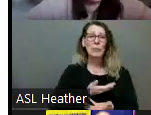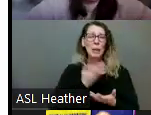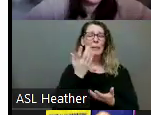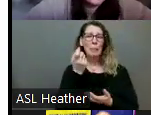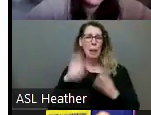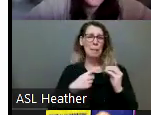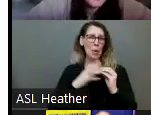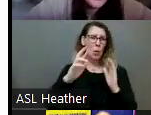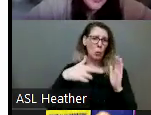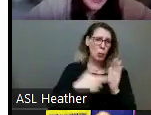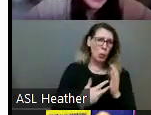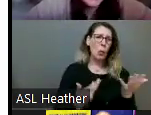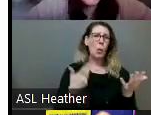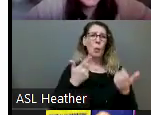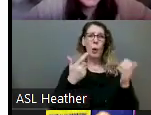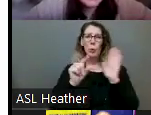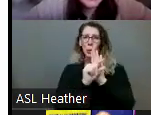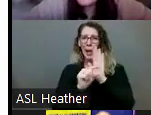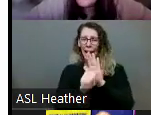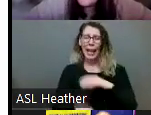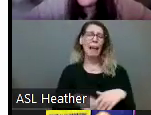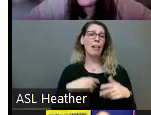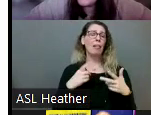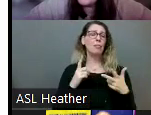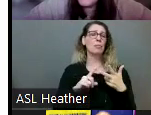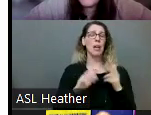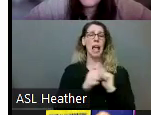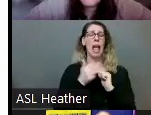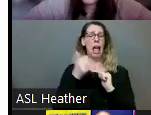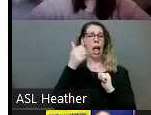what grades you're working with, and how familiar you are with our topic of